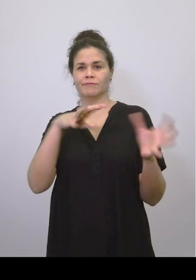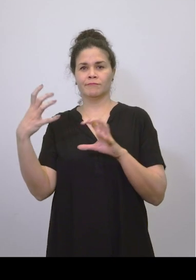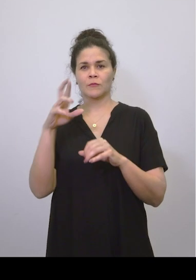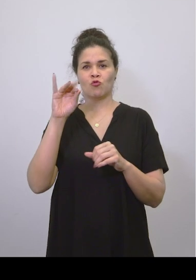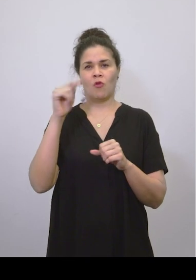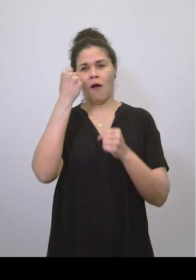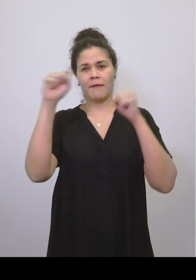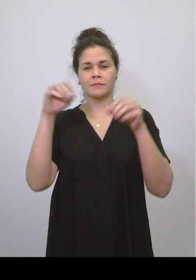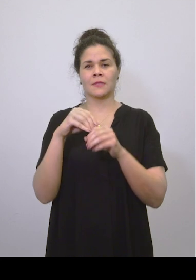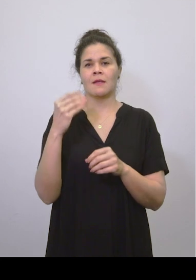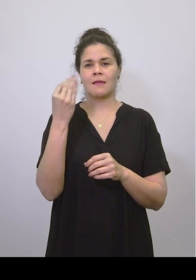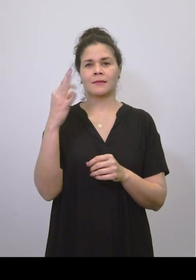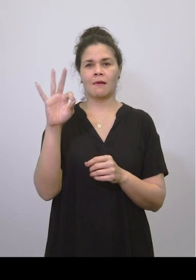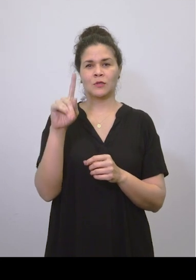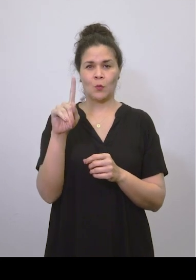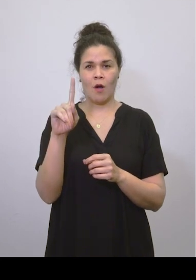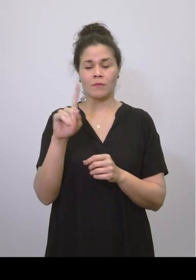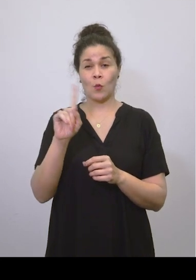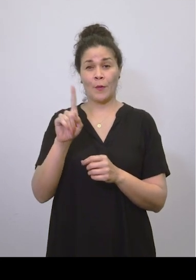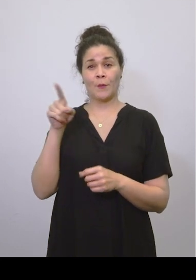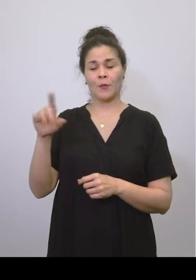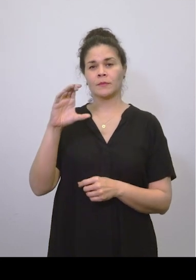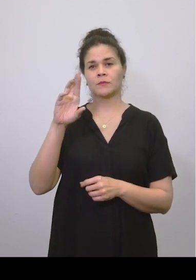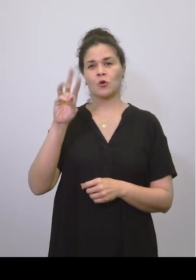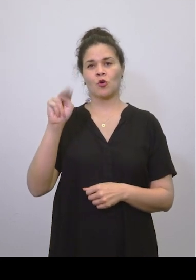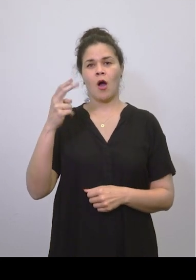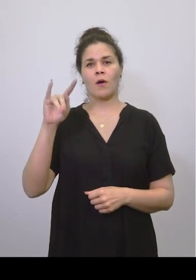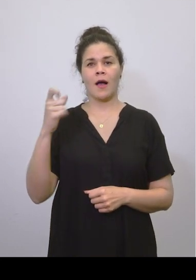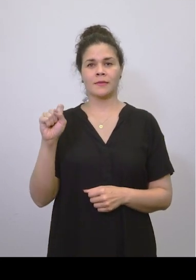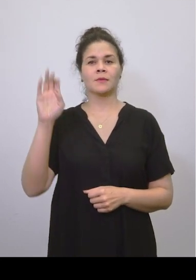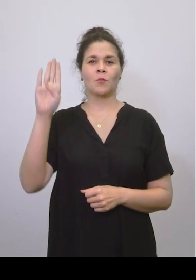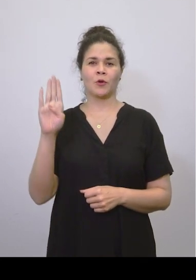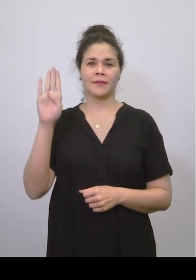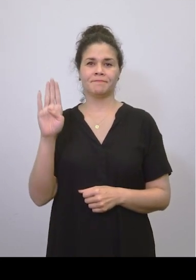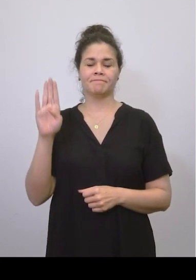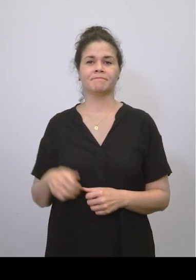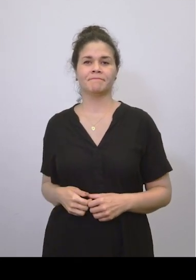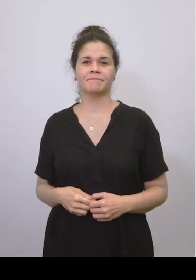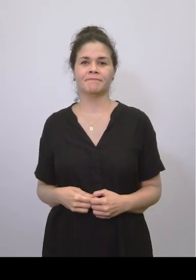from the 1991 riots in Crown Heights, Brooklyn.